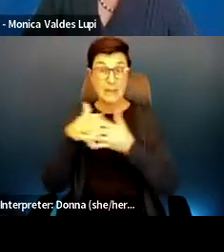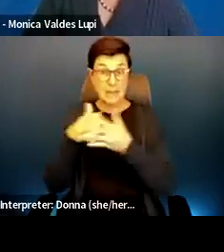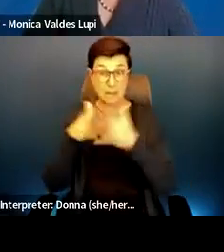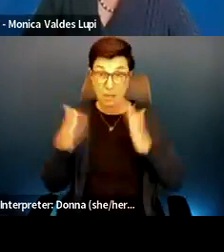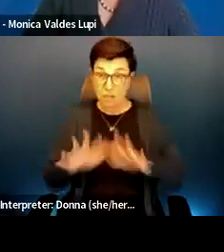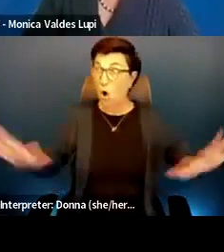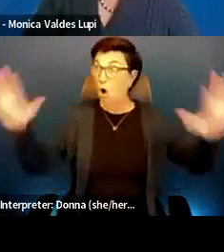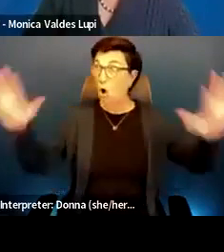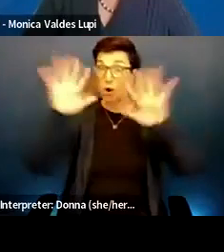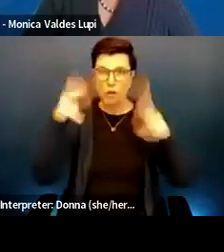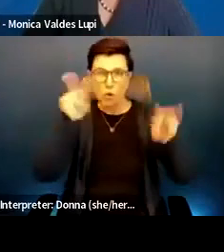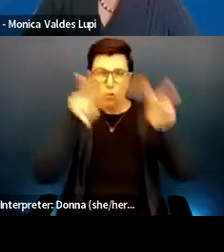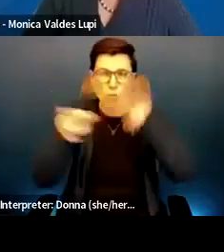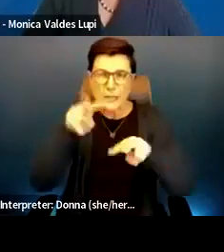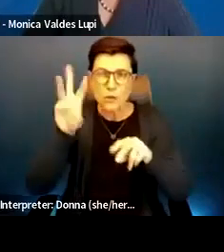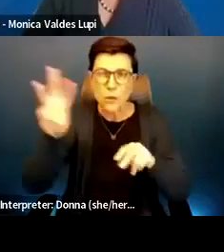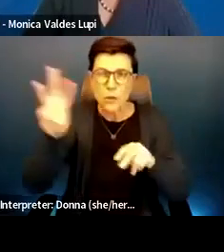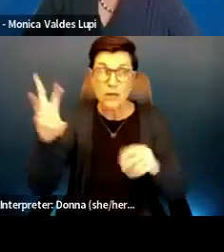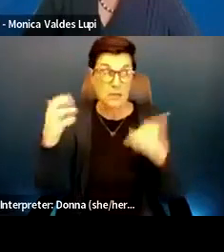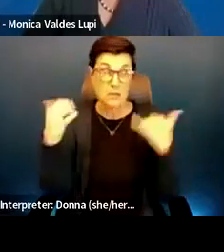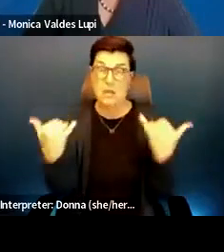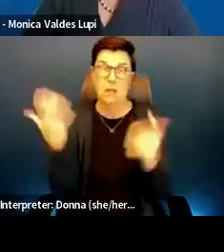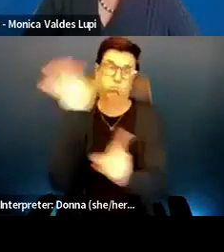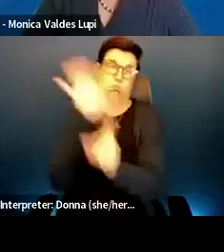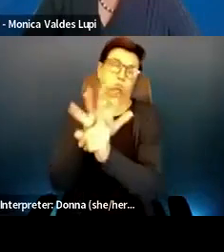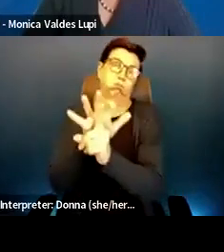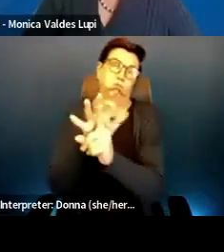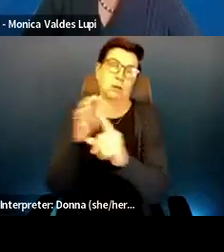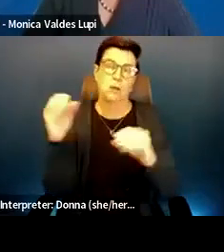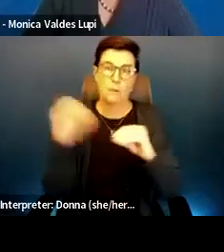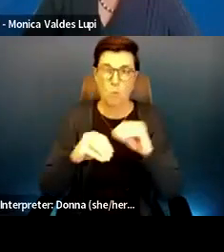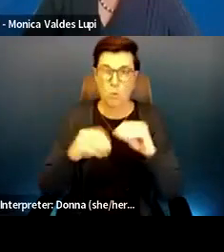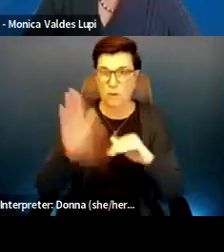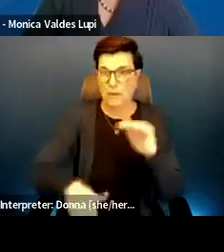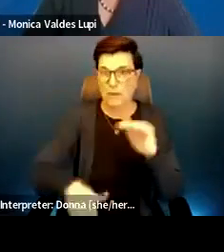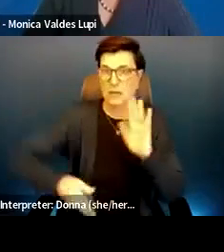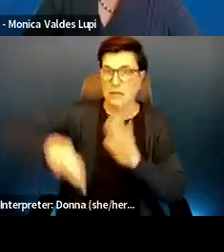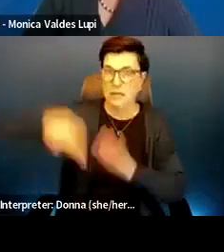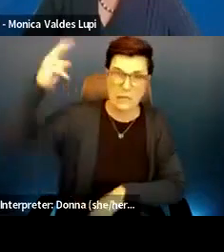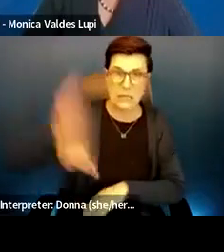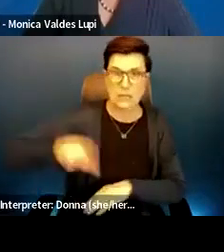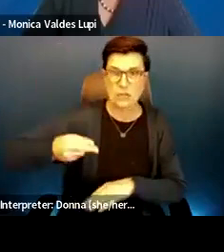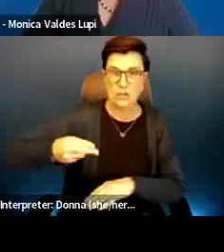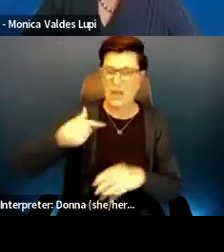that they hadn't before. And when I arrived, I believe we had about 200,000 web pages